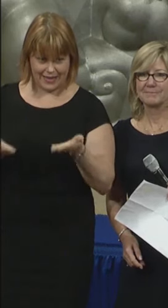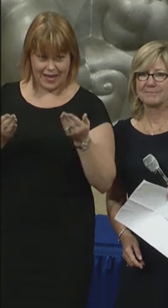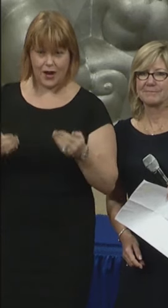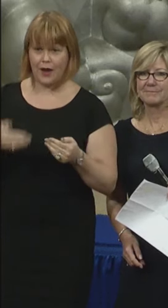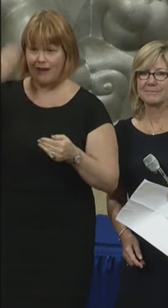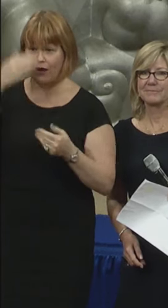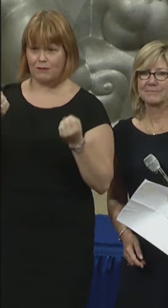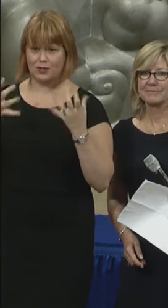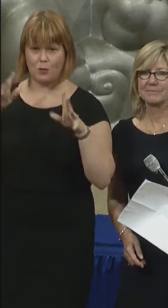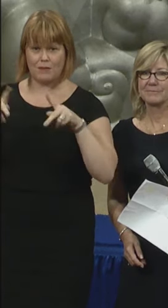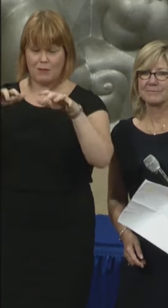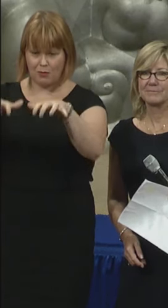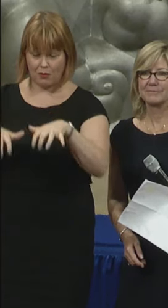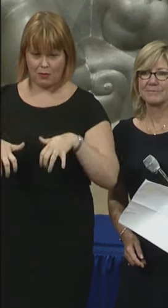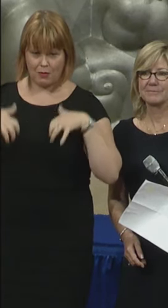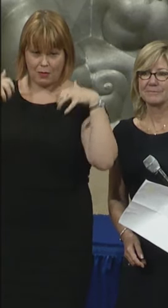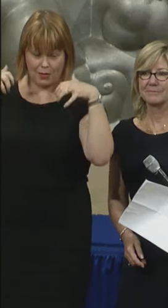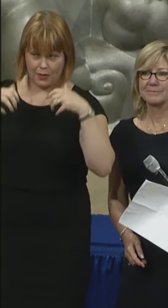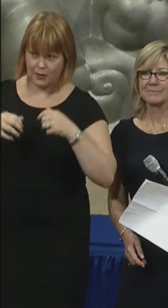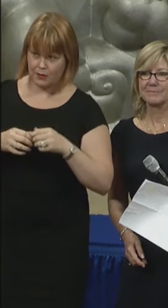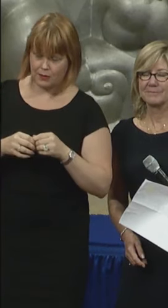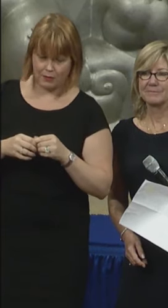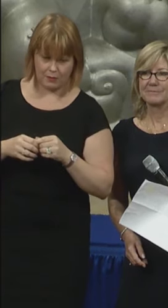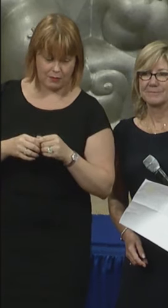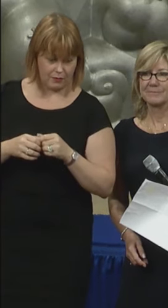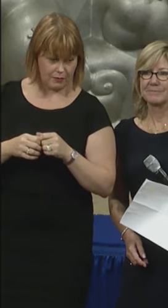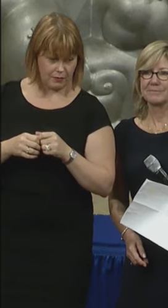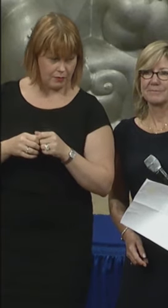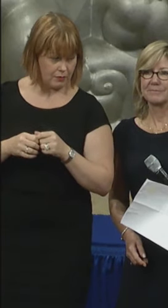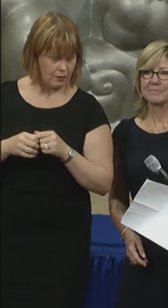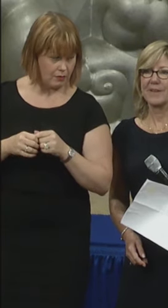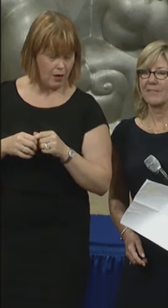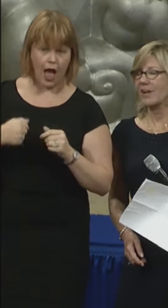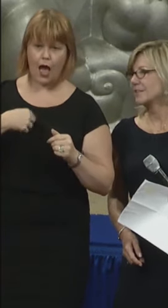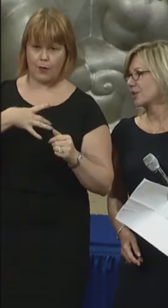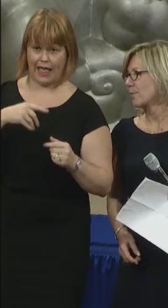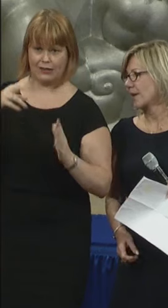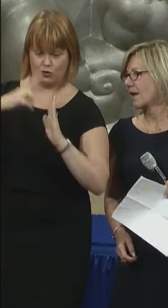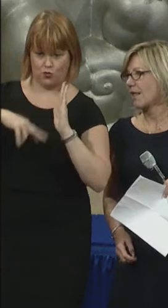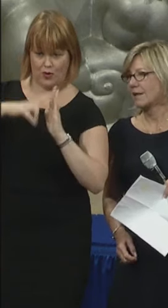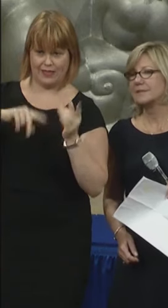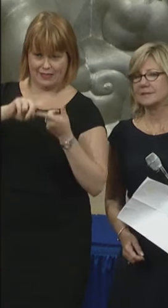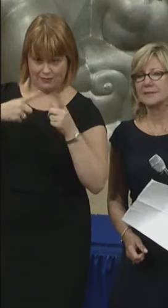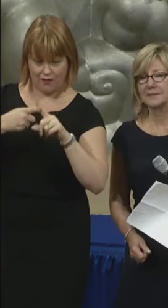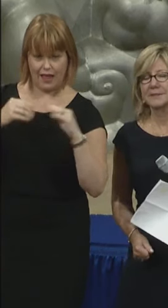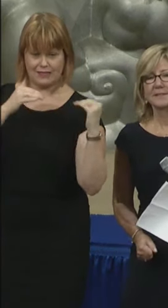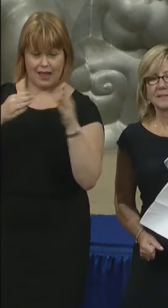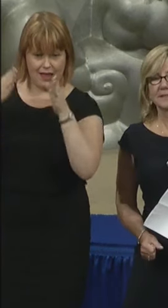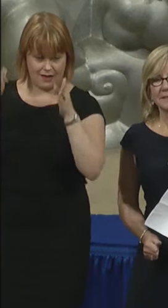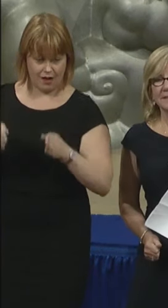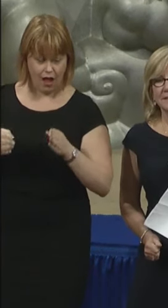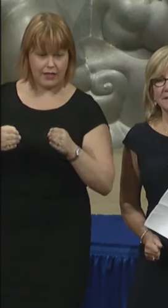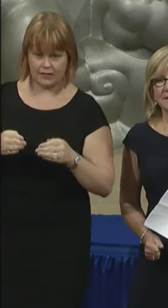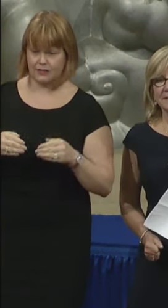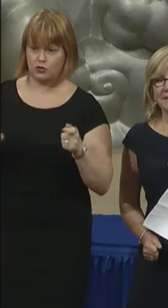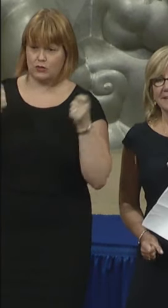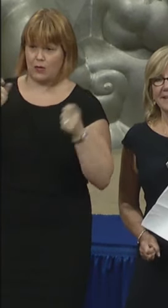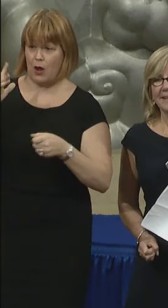I HAVE COME TO KNOW AS FRIENDS AND COLLEAGUES OVER THE LAST QUARTER-CENTURY OR MORE.